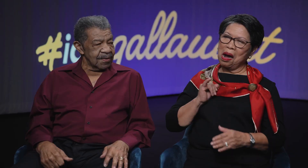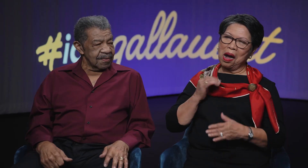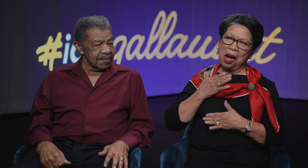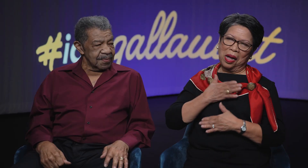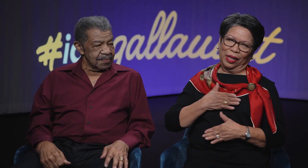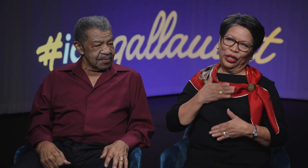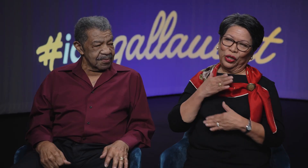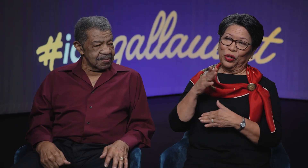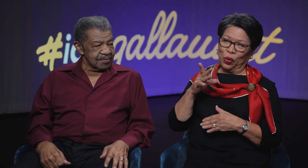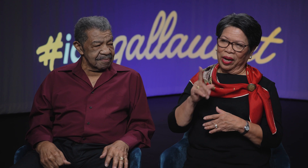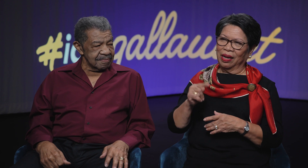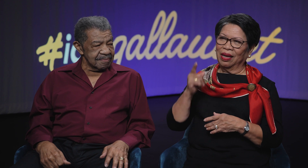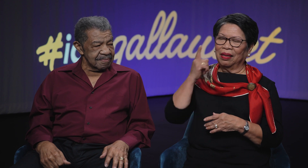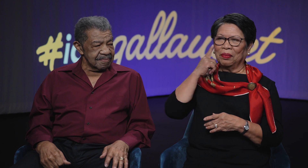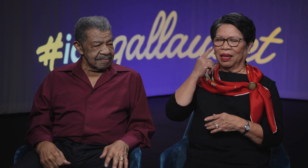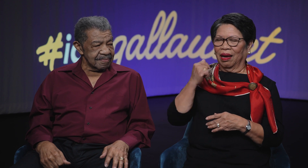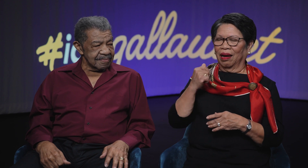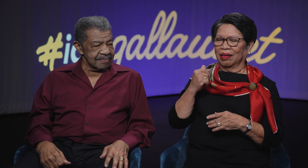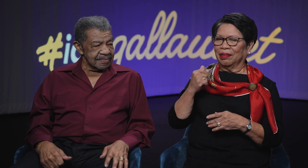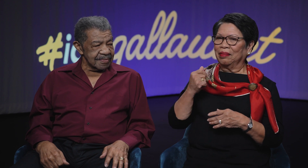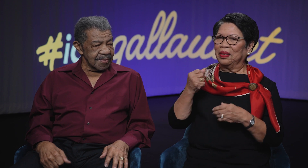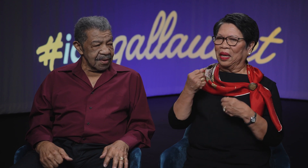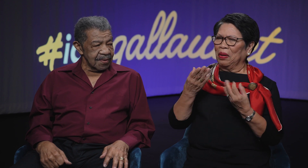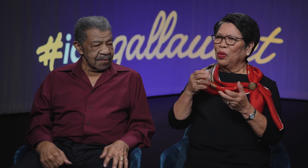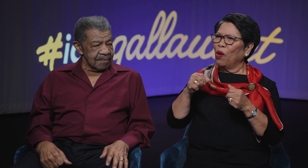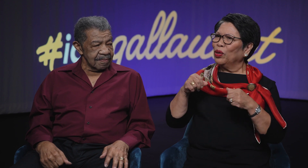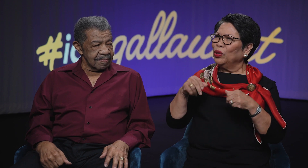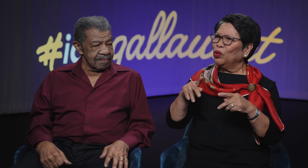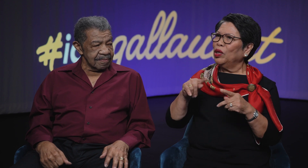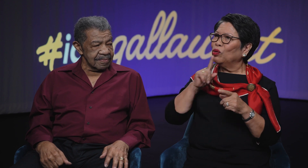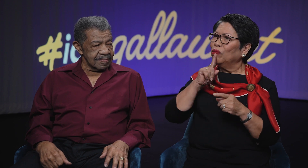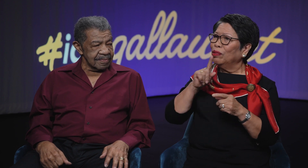I enjoyed it, because I had the opportunity